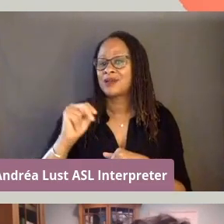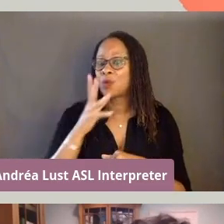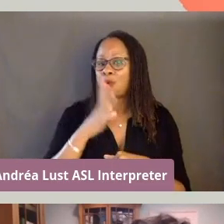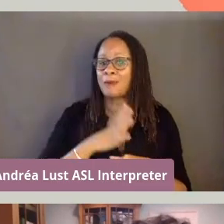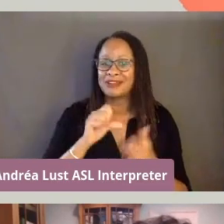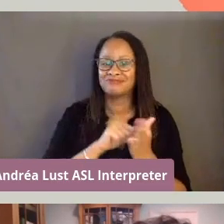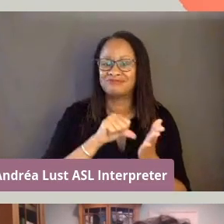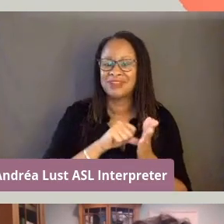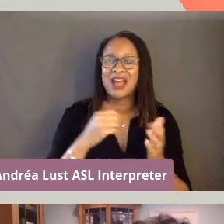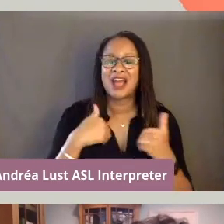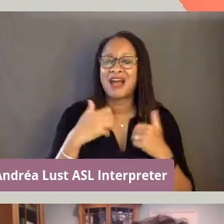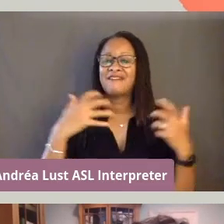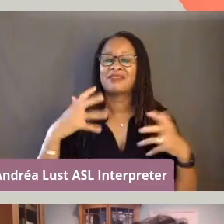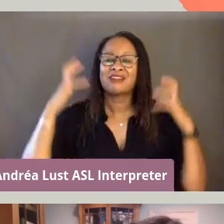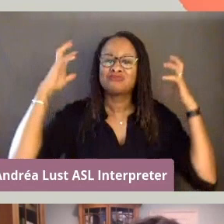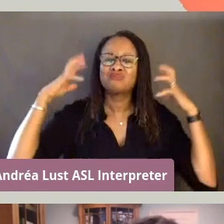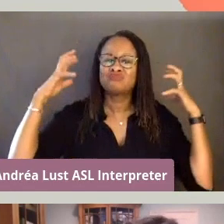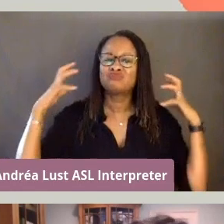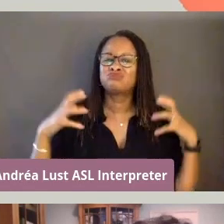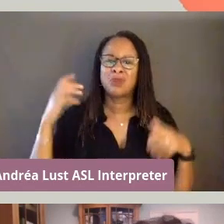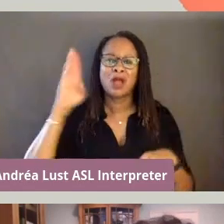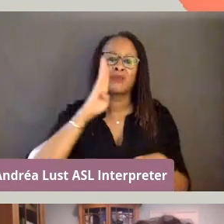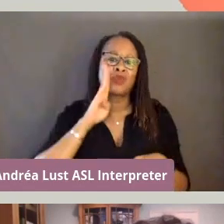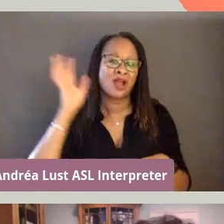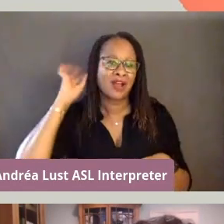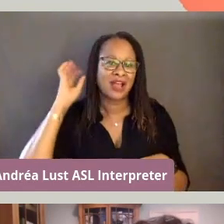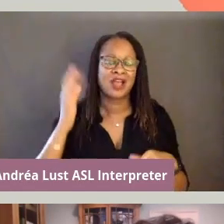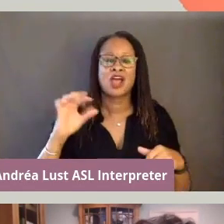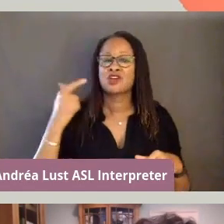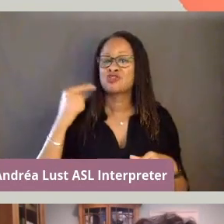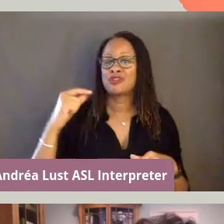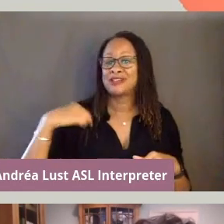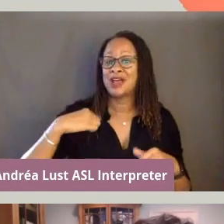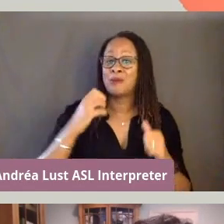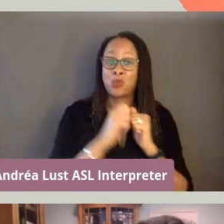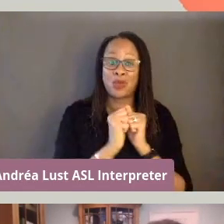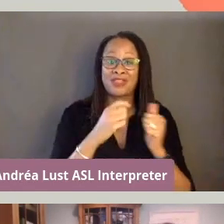lots of curly brown hair. I'm wearing a green top with polka dots, orange earrings,